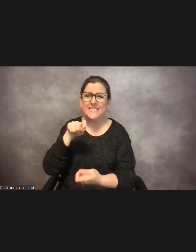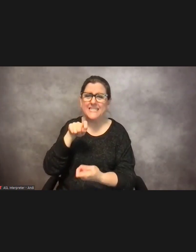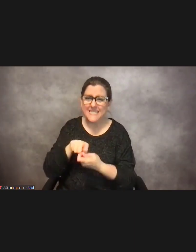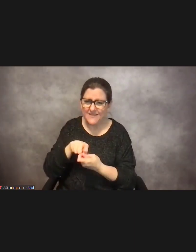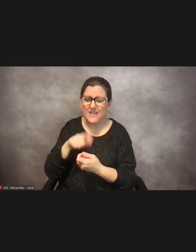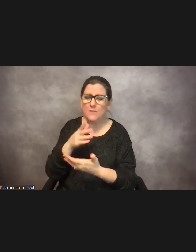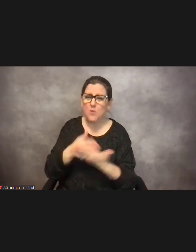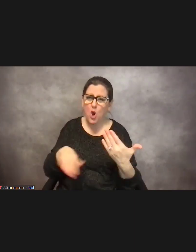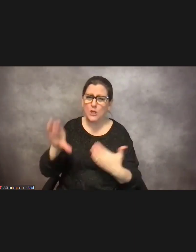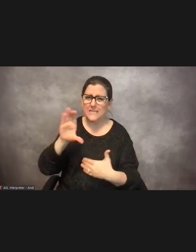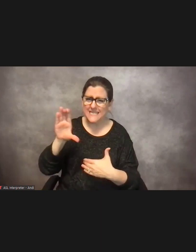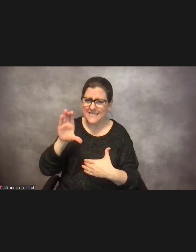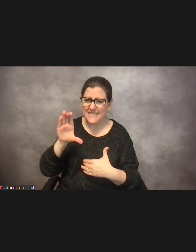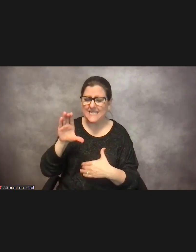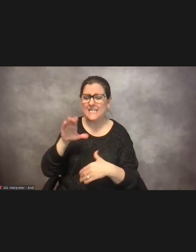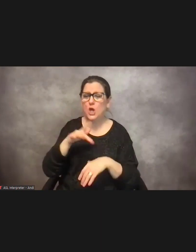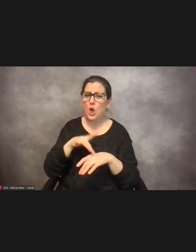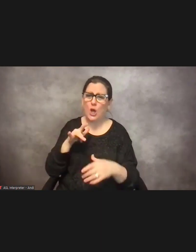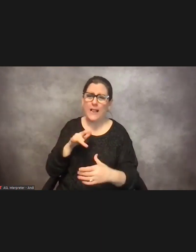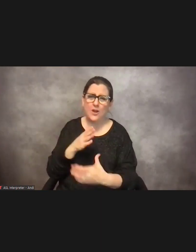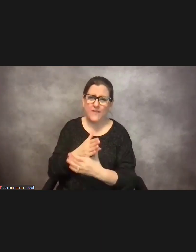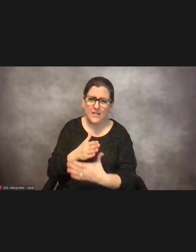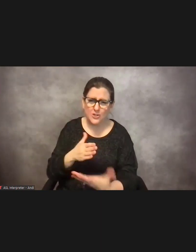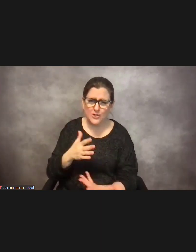C early intervention programs.